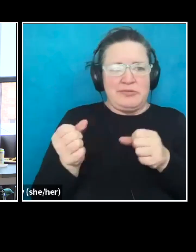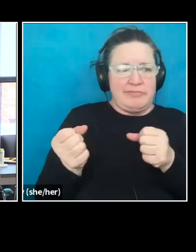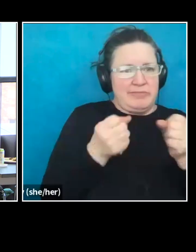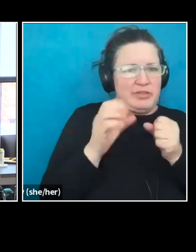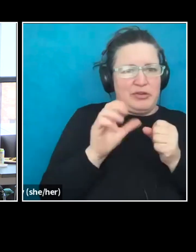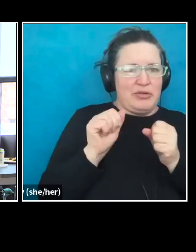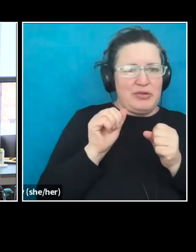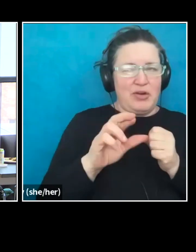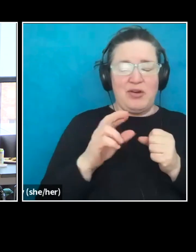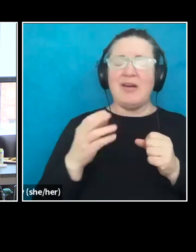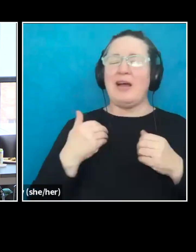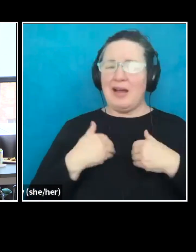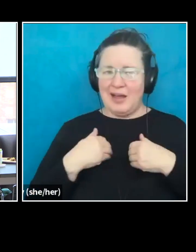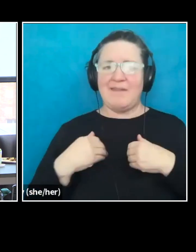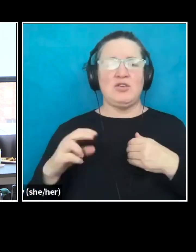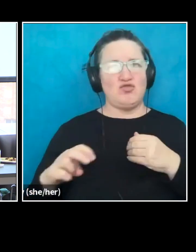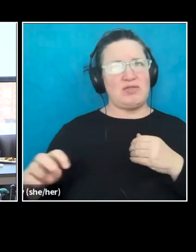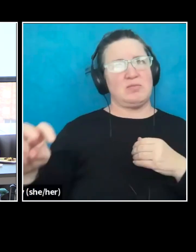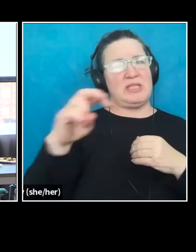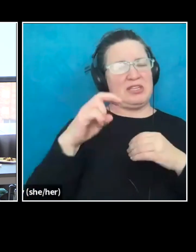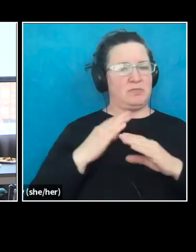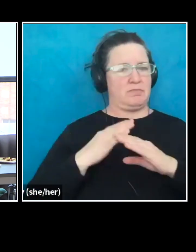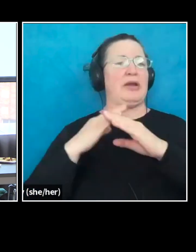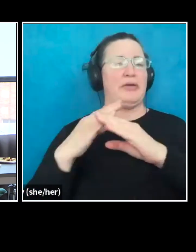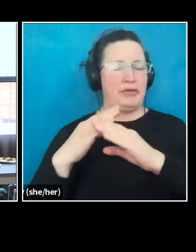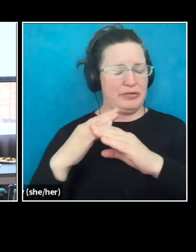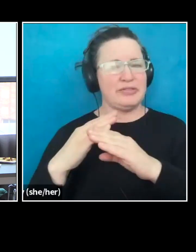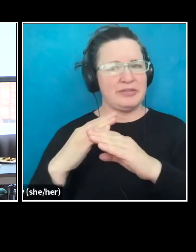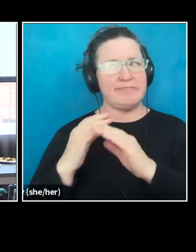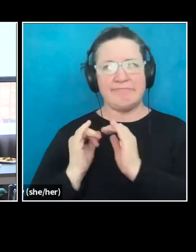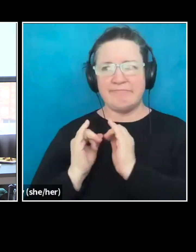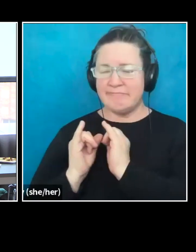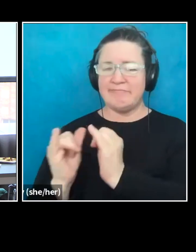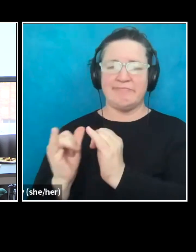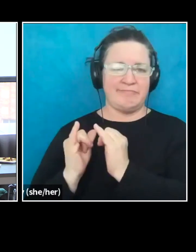to want to go out and document those stories, not just among my co-workers, but other people